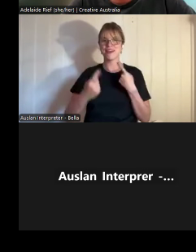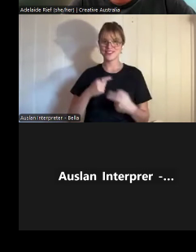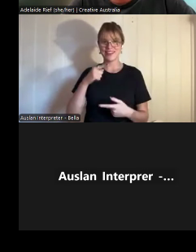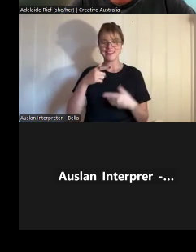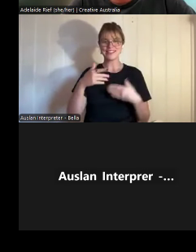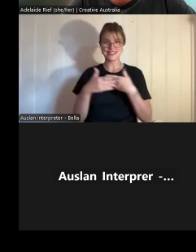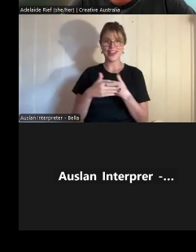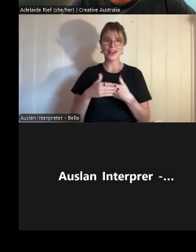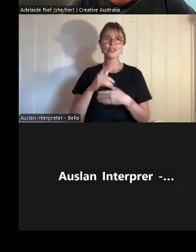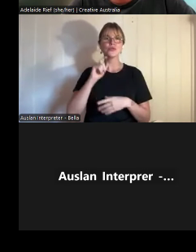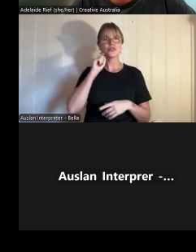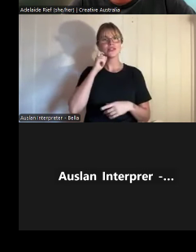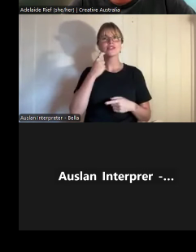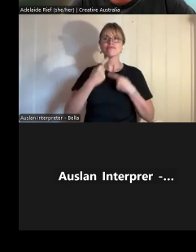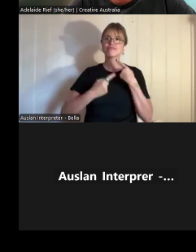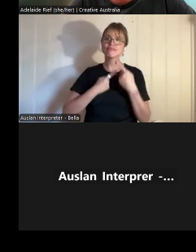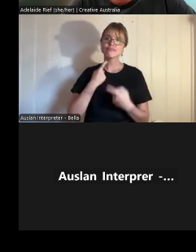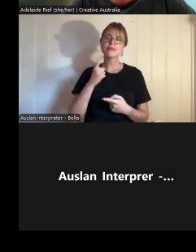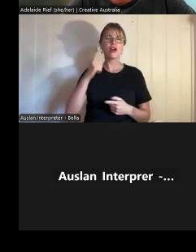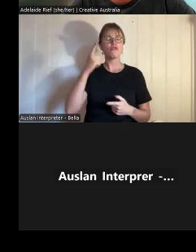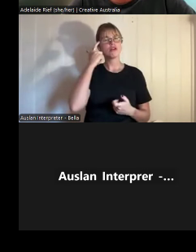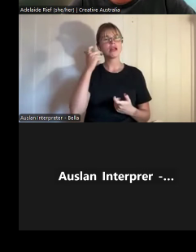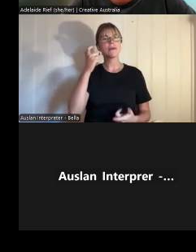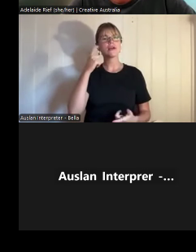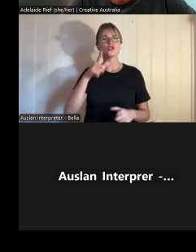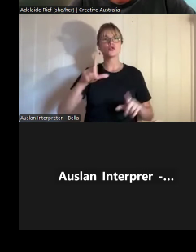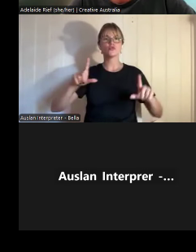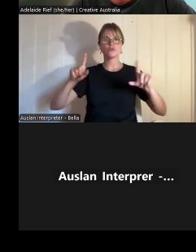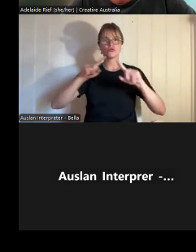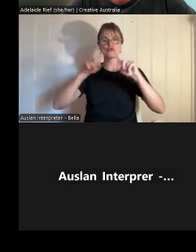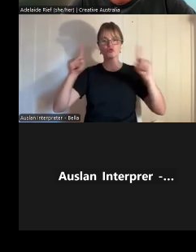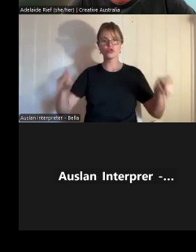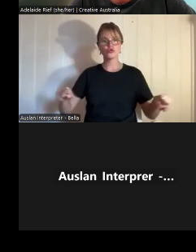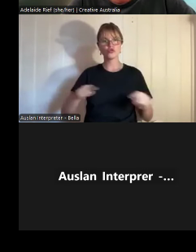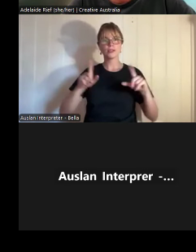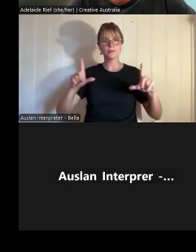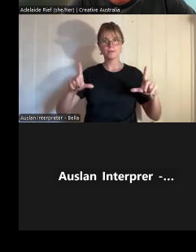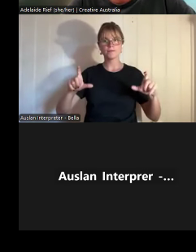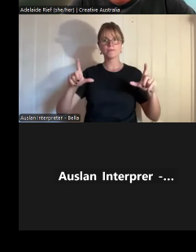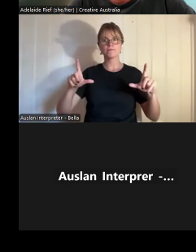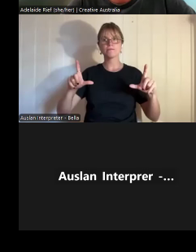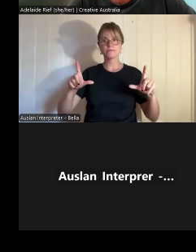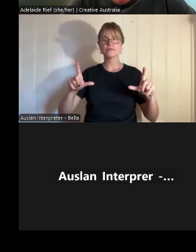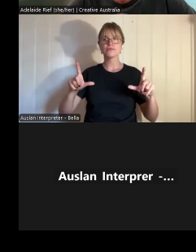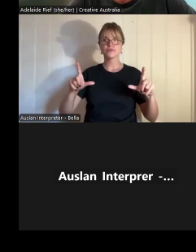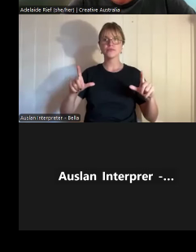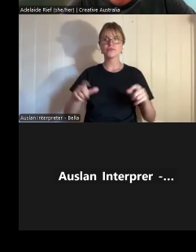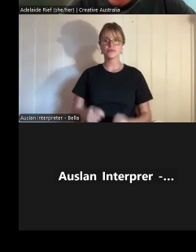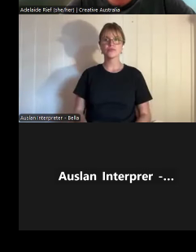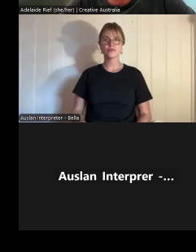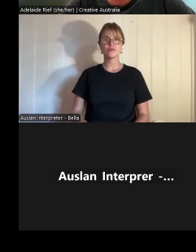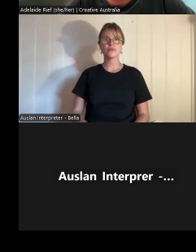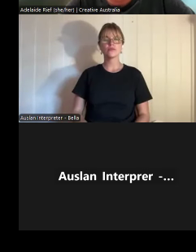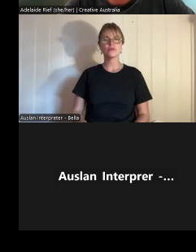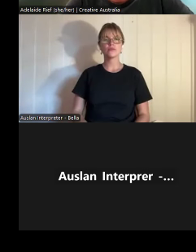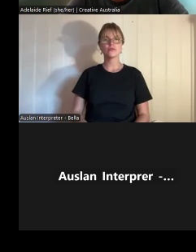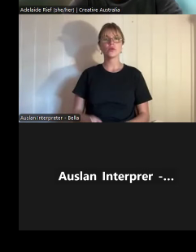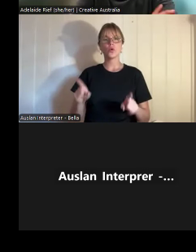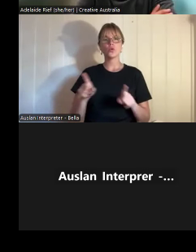talk it through but I recommend also that you take a screenshot or review the captions for this one.